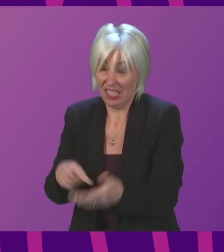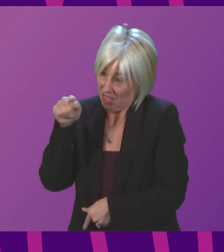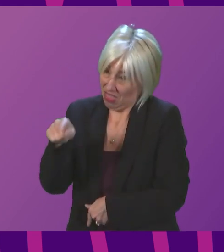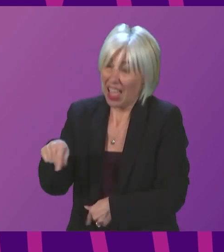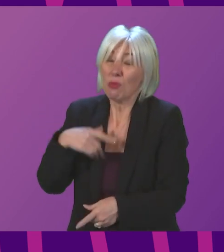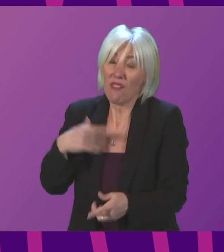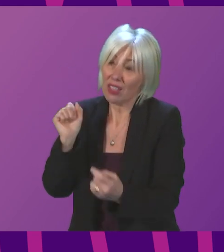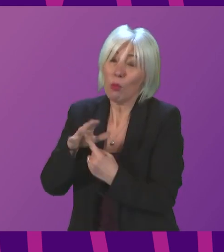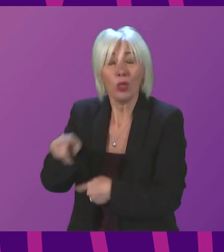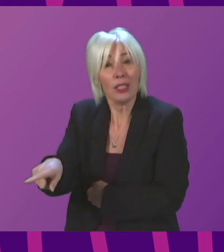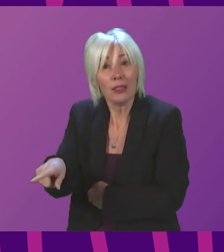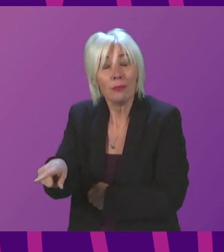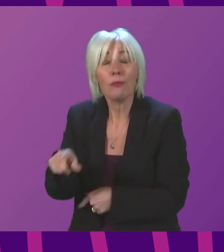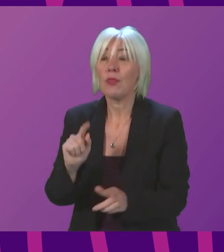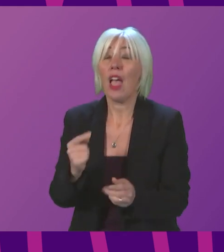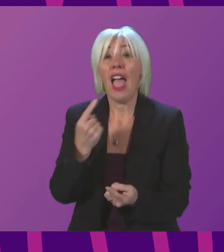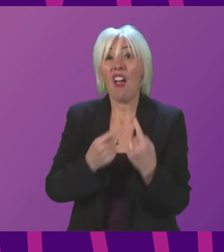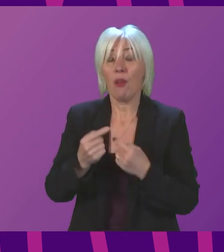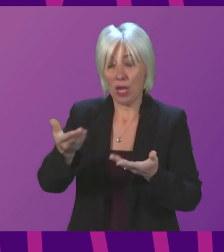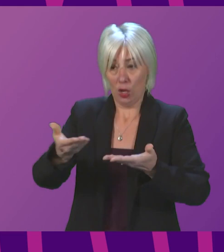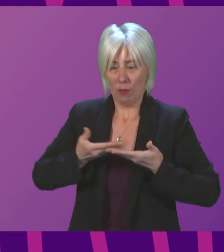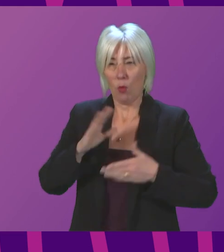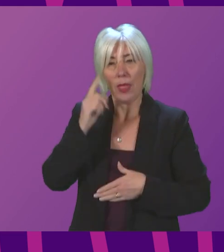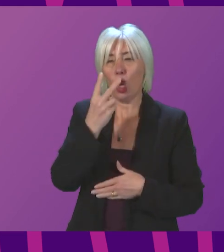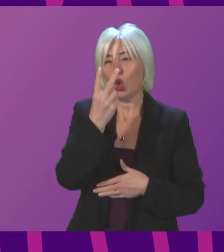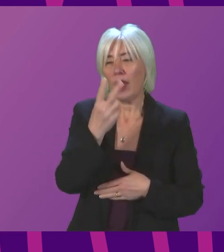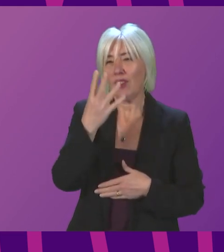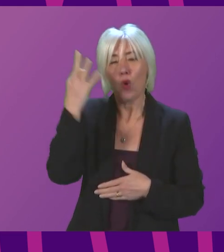The latest information that we have is that 24 local authorities have confirmed that they